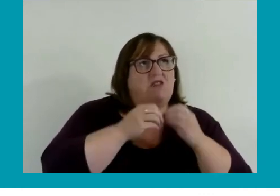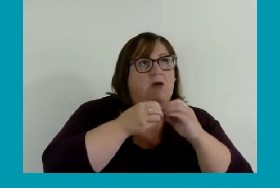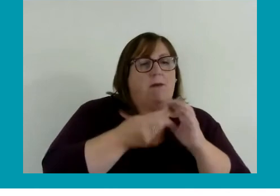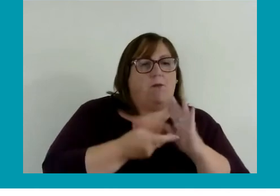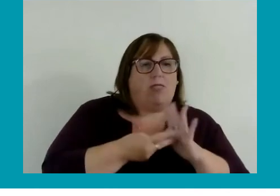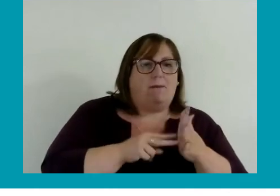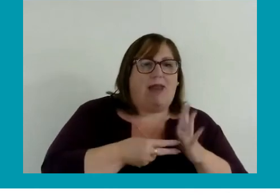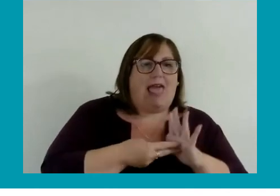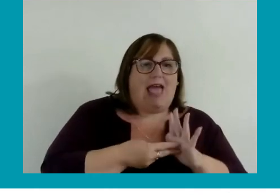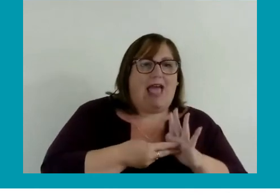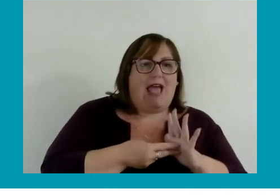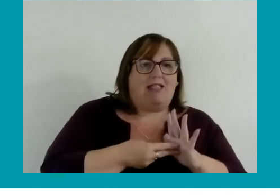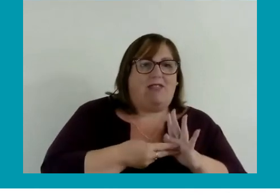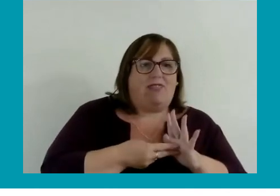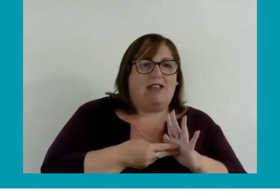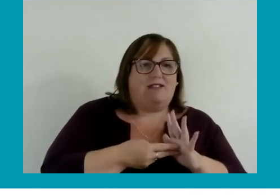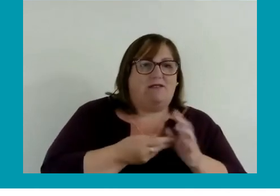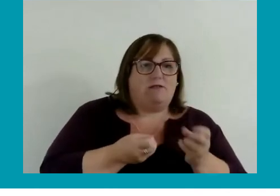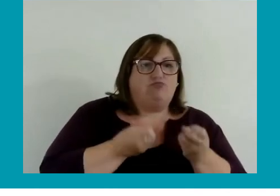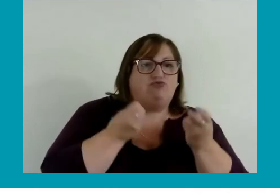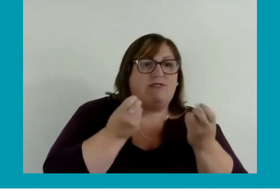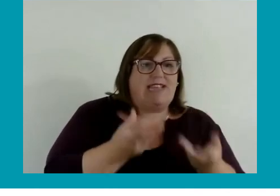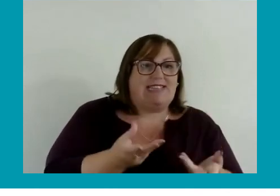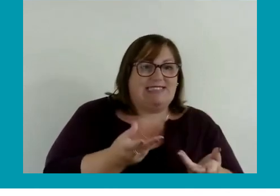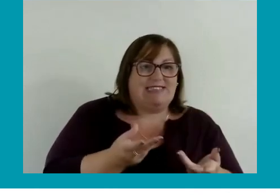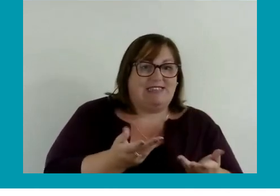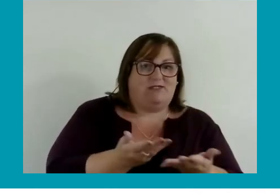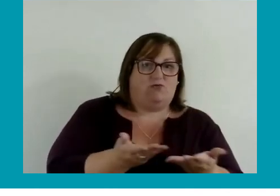so they'll try to be as clear as they can about what the process is